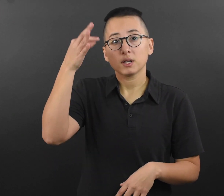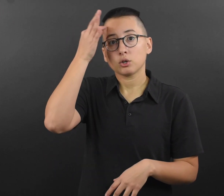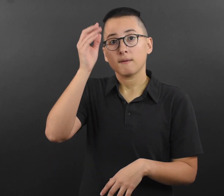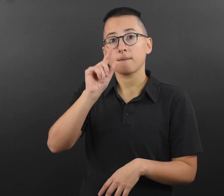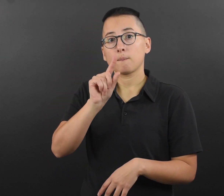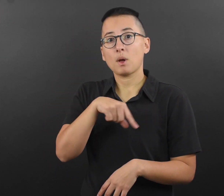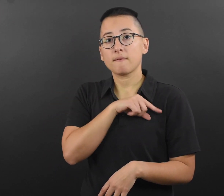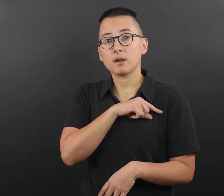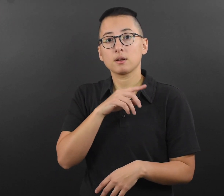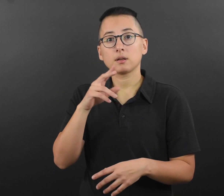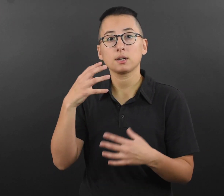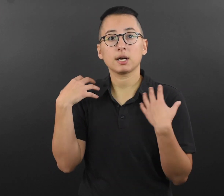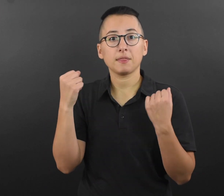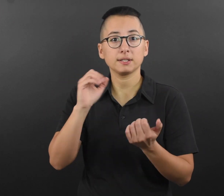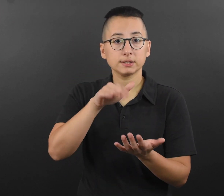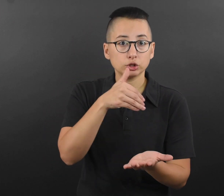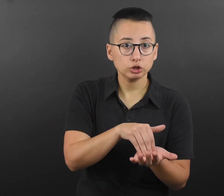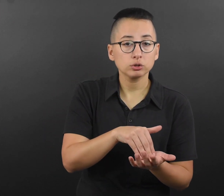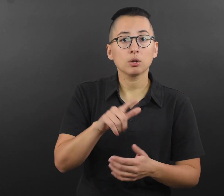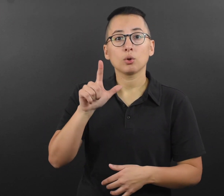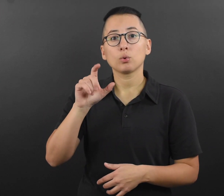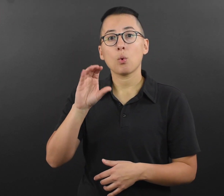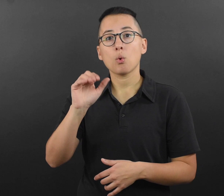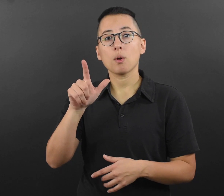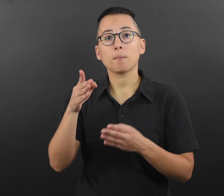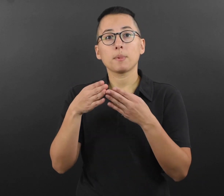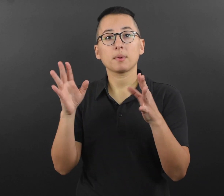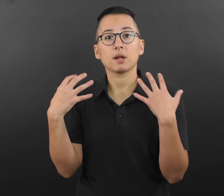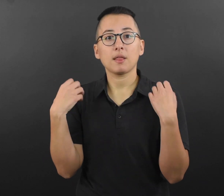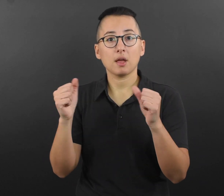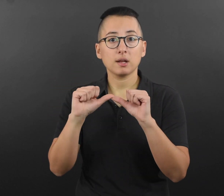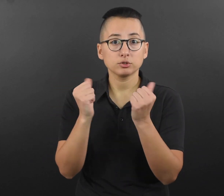local public health agencies, tribal health agencies,